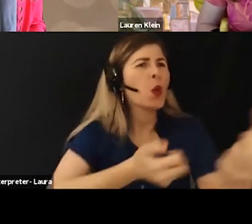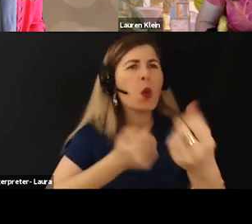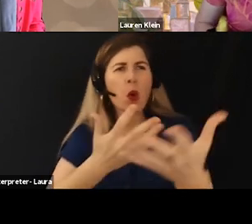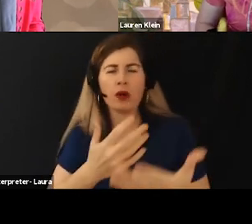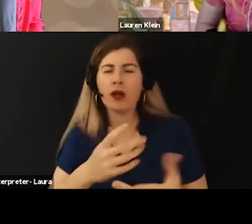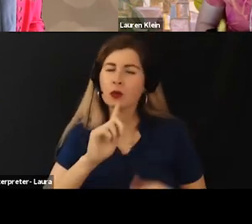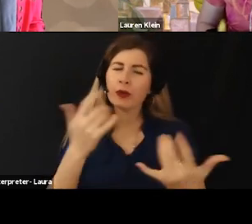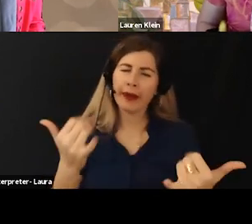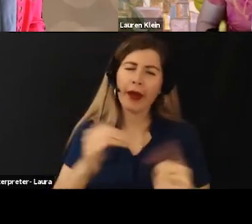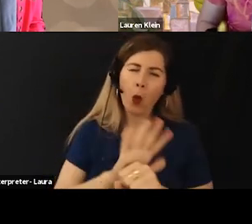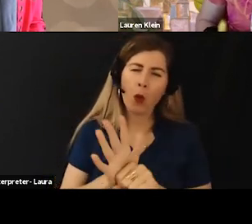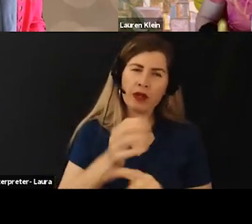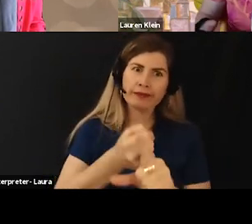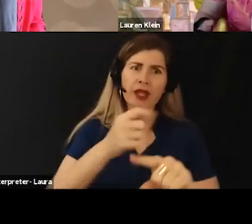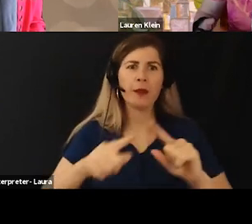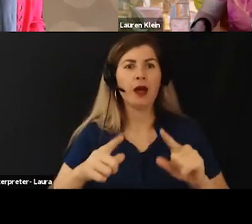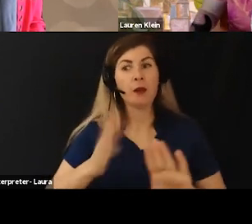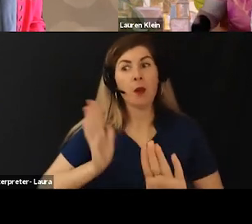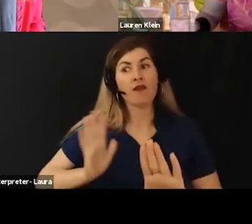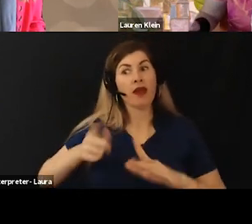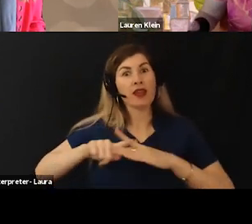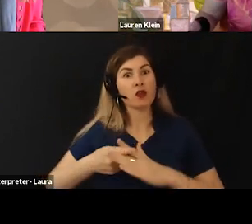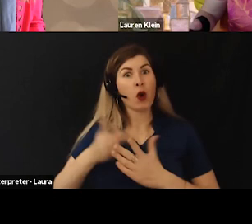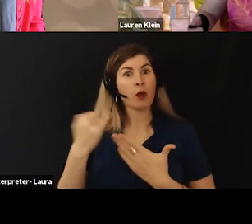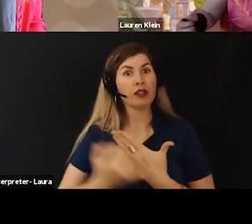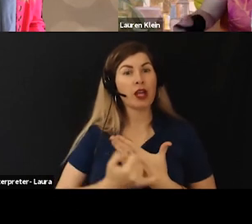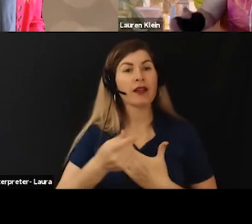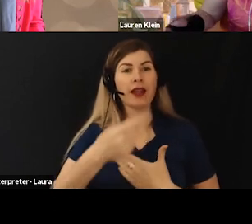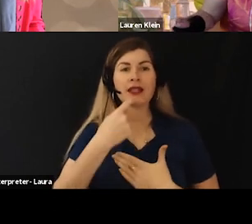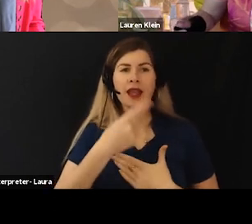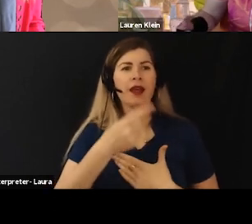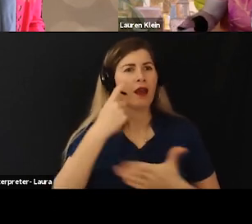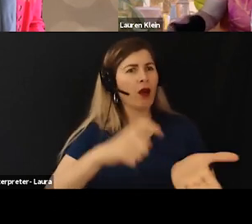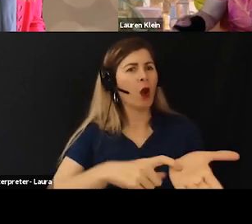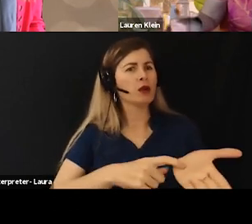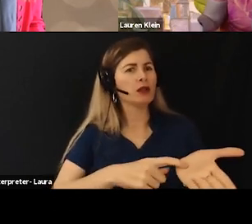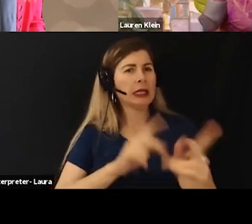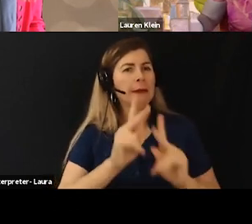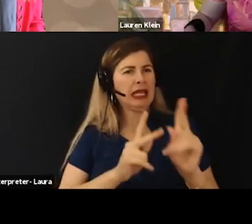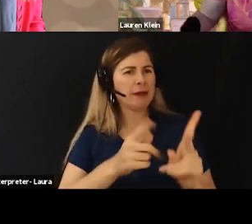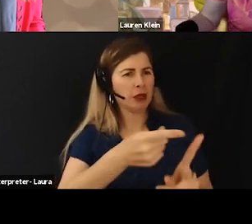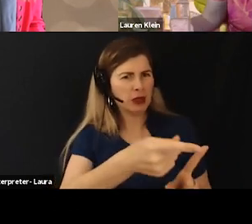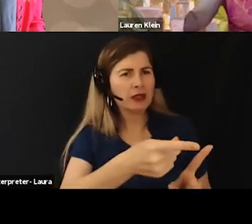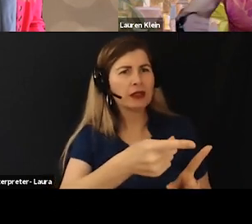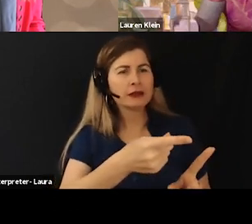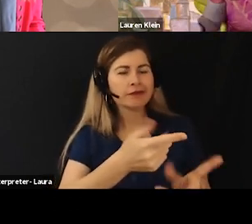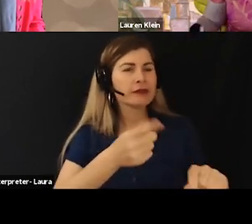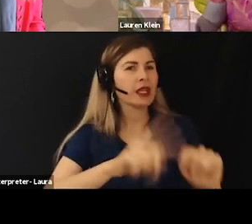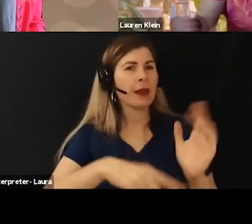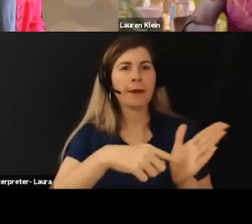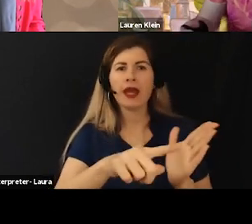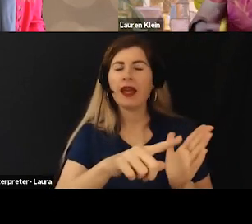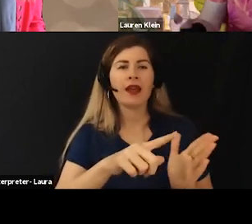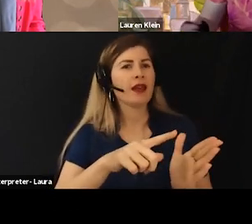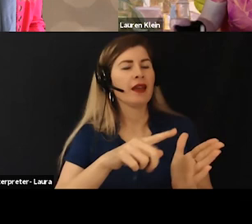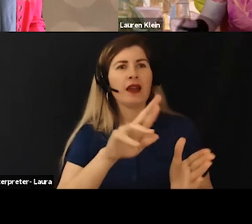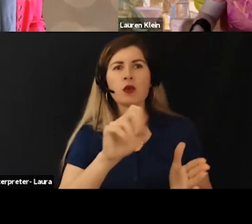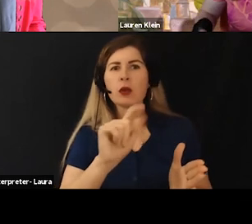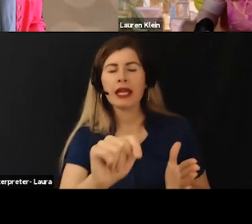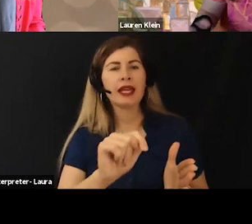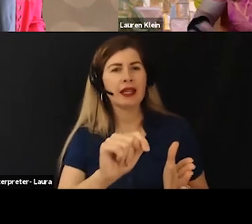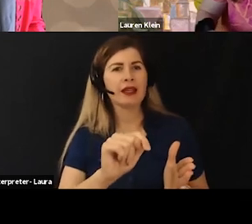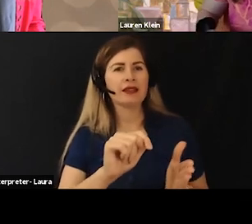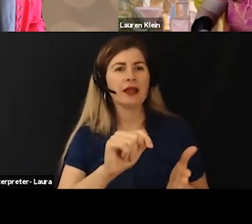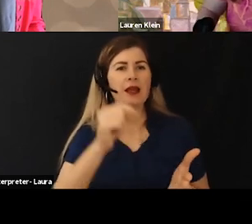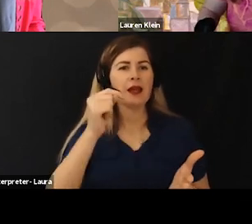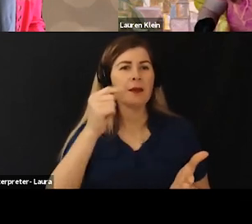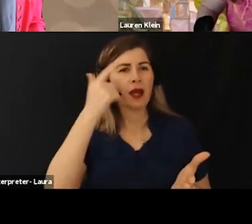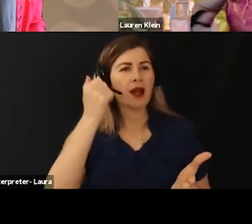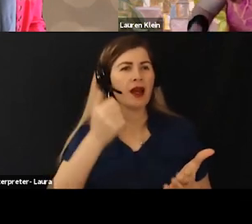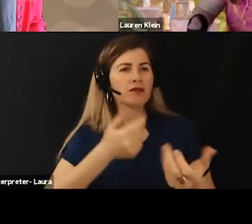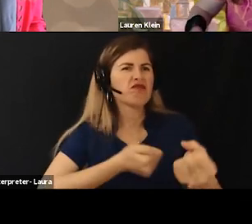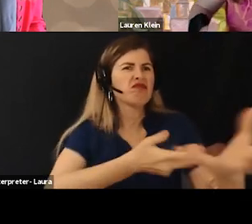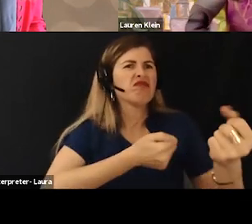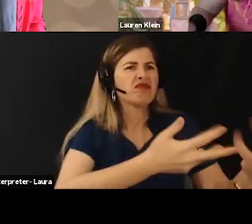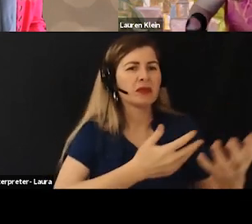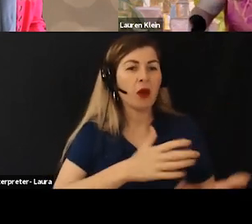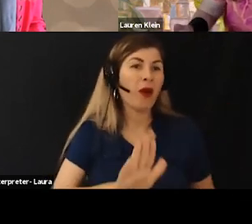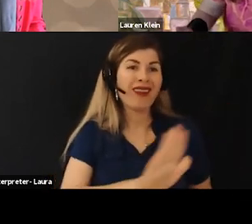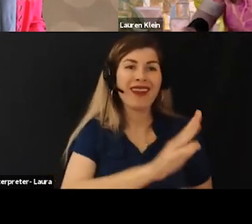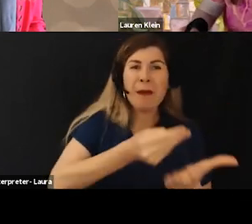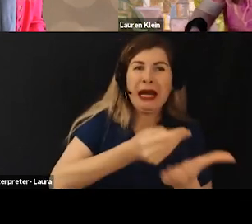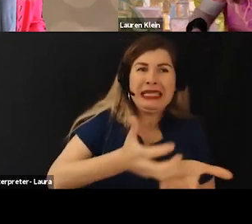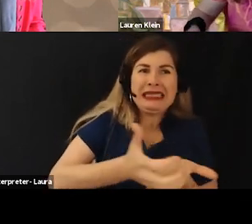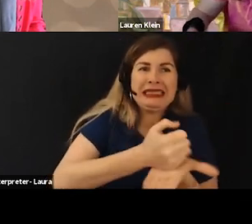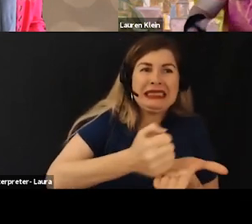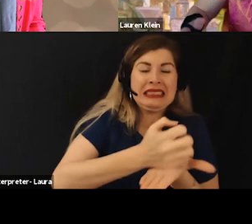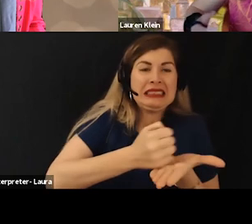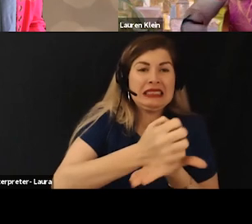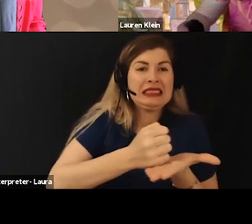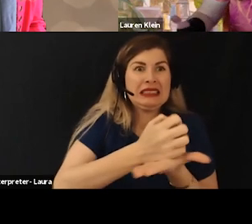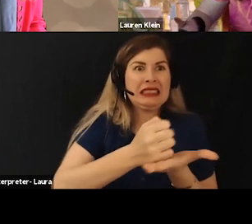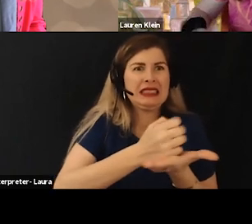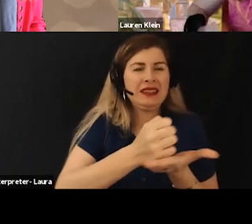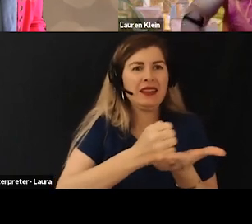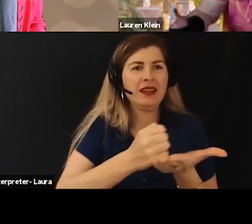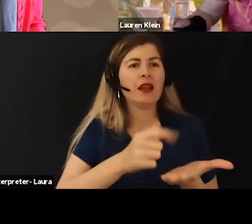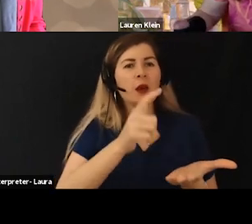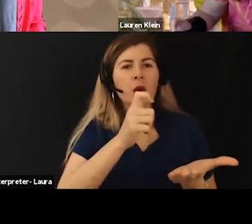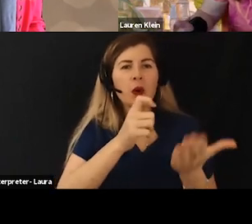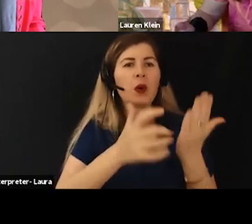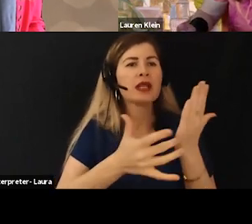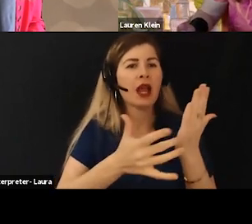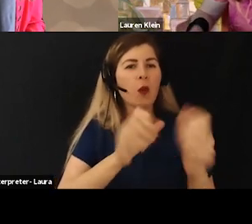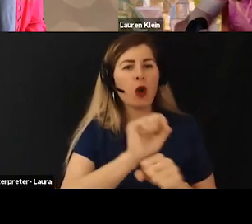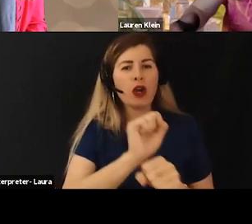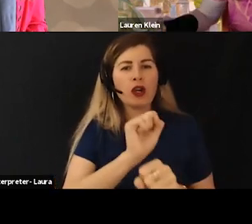when they began this project eviction was particularly problem in the Bay Area because of the incursion of tech companies and the salaries that they paid enabled most people to raise the rent or tech workers to afford you know, very high rents where anyone